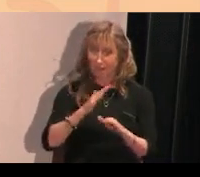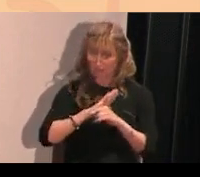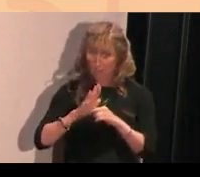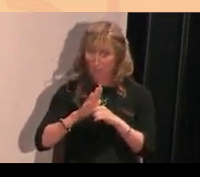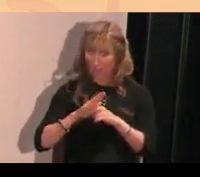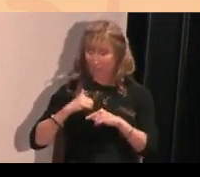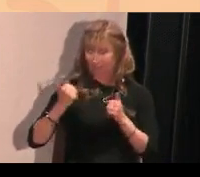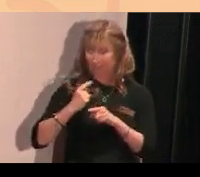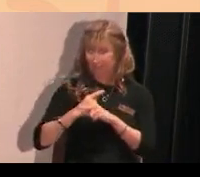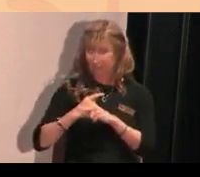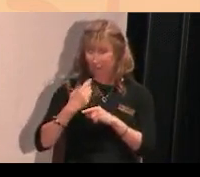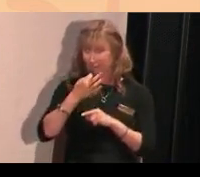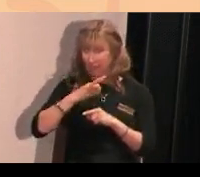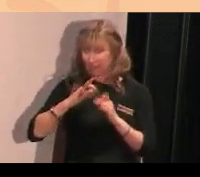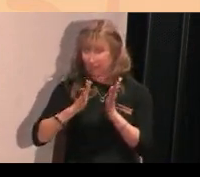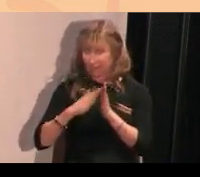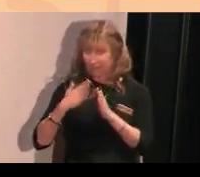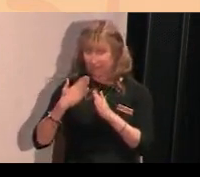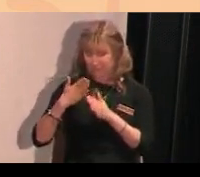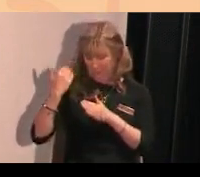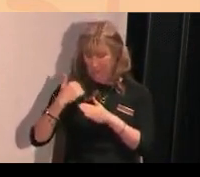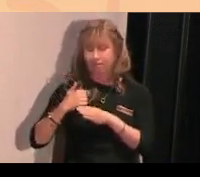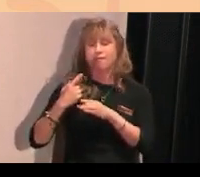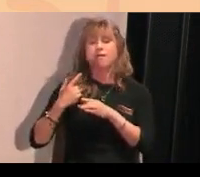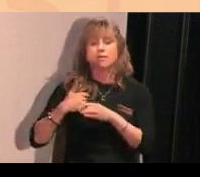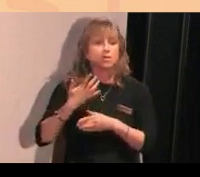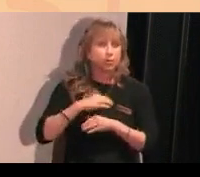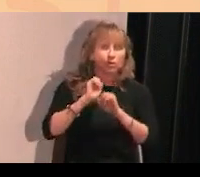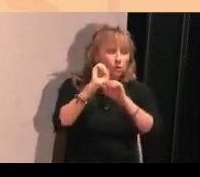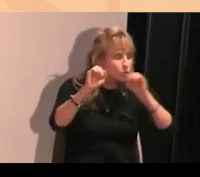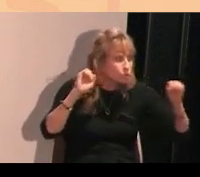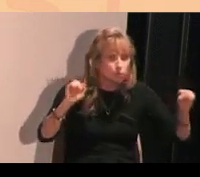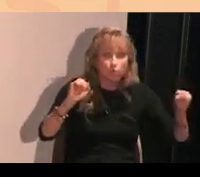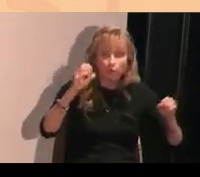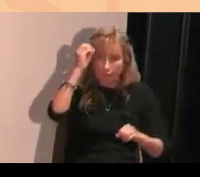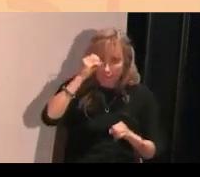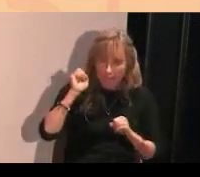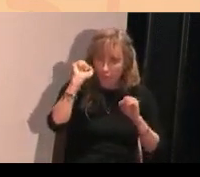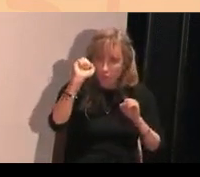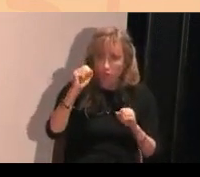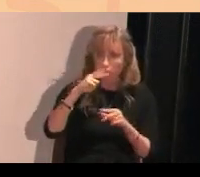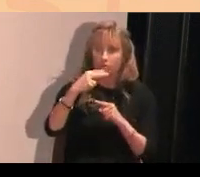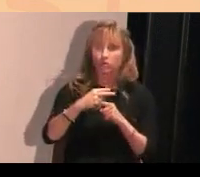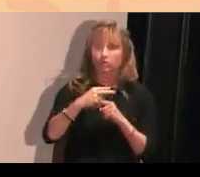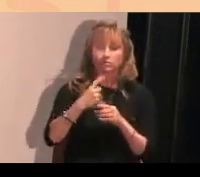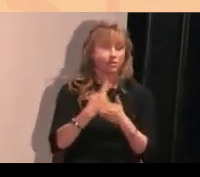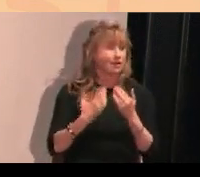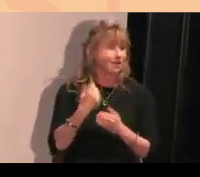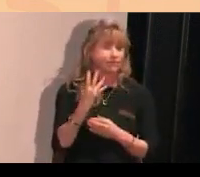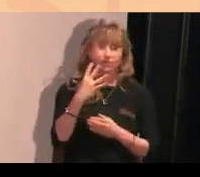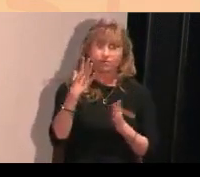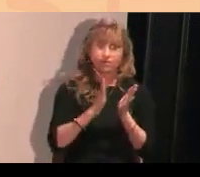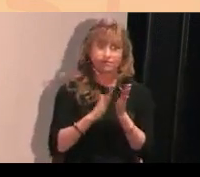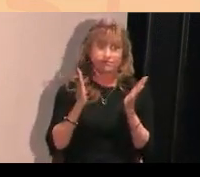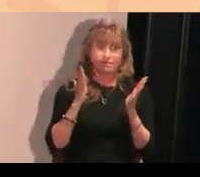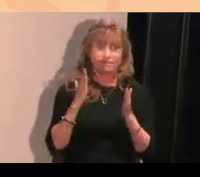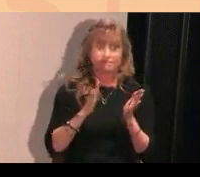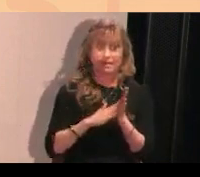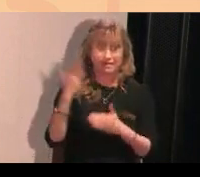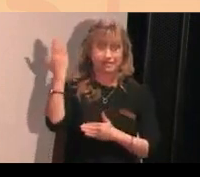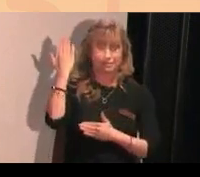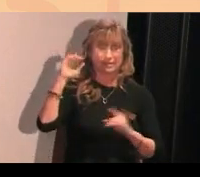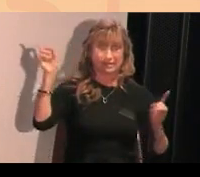and we do want your insights but we've only got 45 minutes for the presentation this morning so